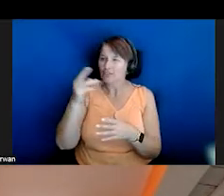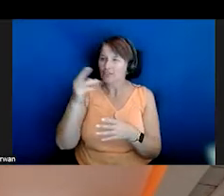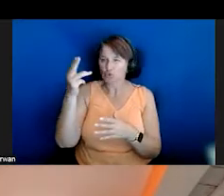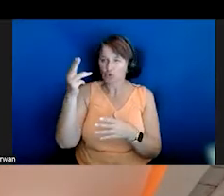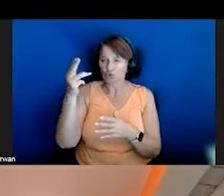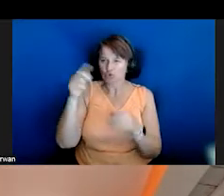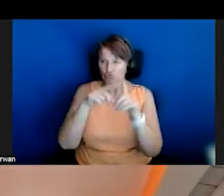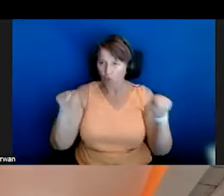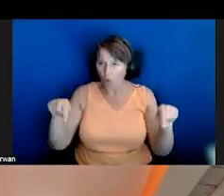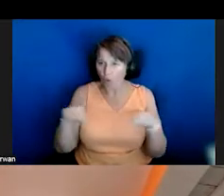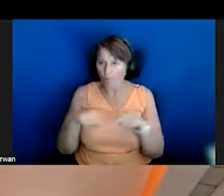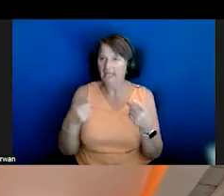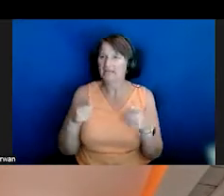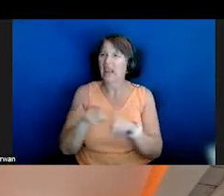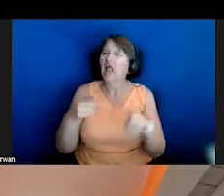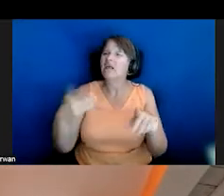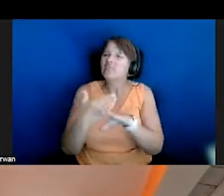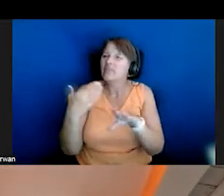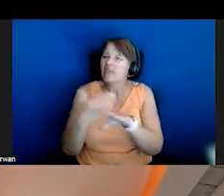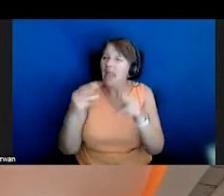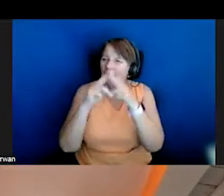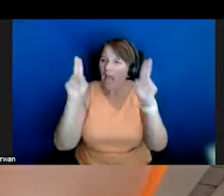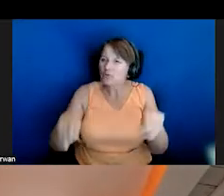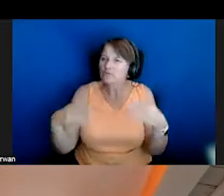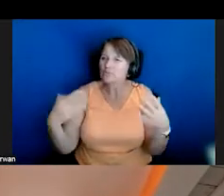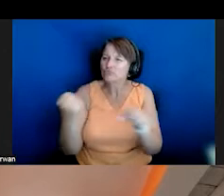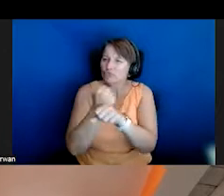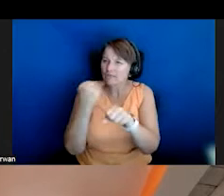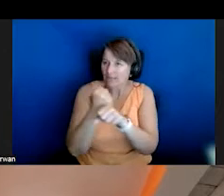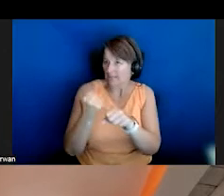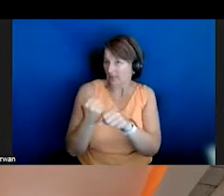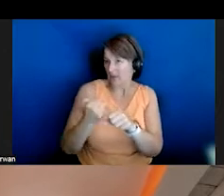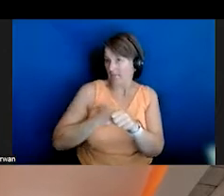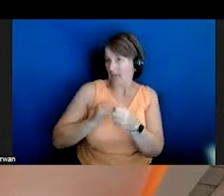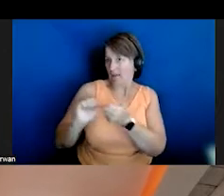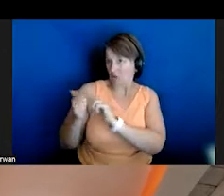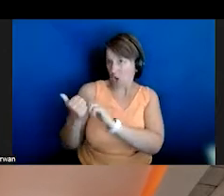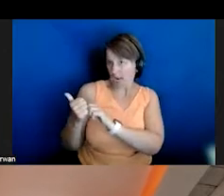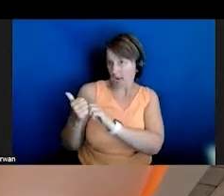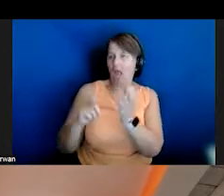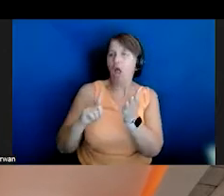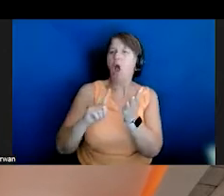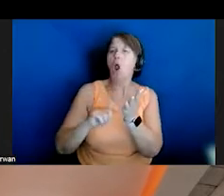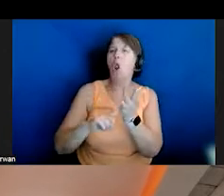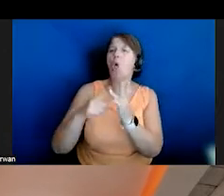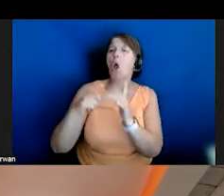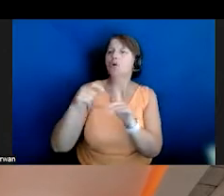labour house that was renovated by my partner Lode Vranken, and we have a lot of spider webs.